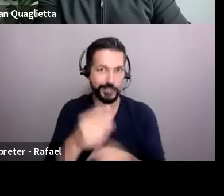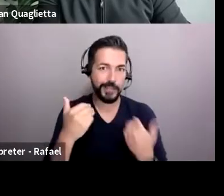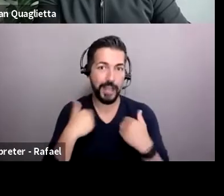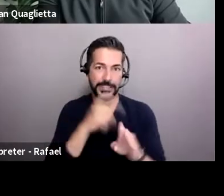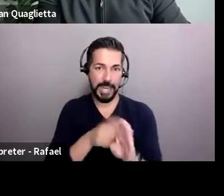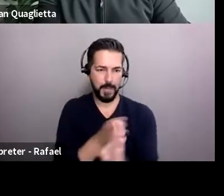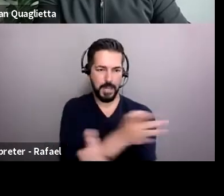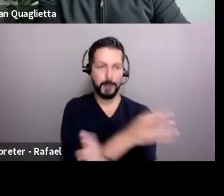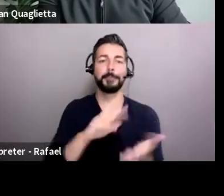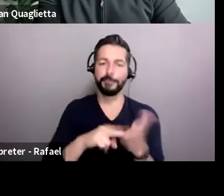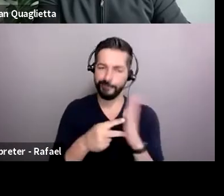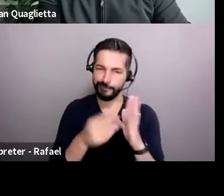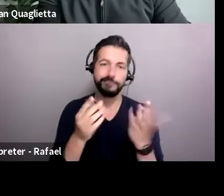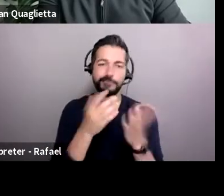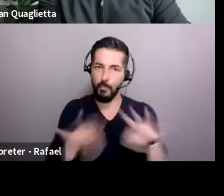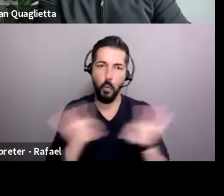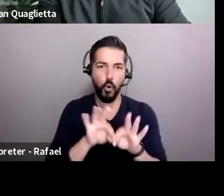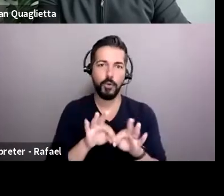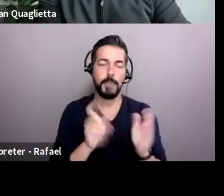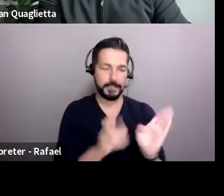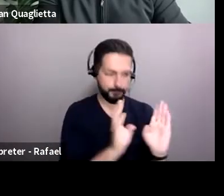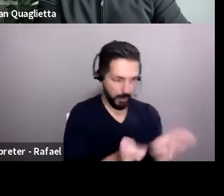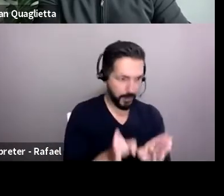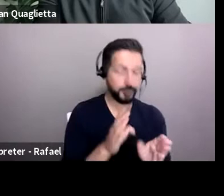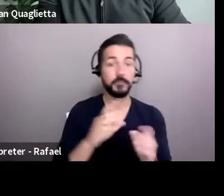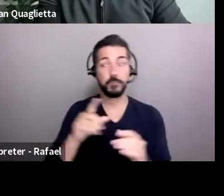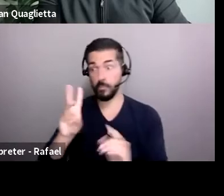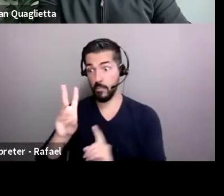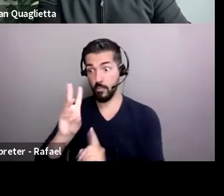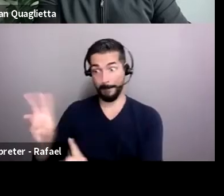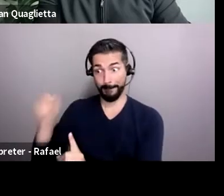being ready with the page and then being ready with the trailer